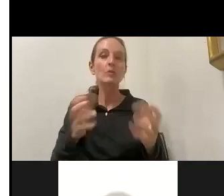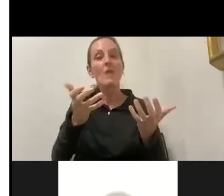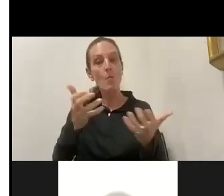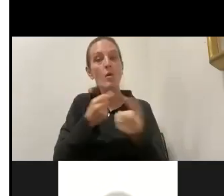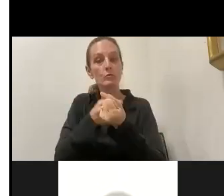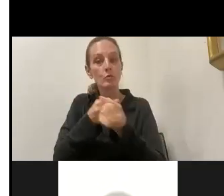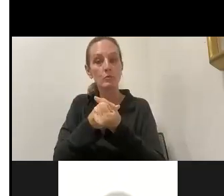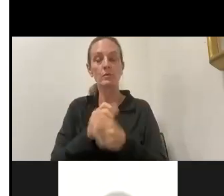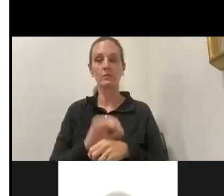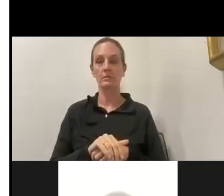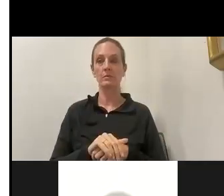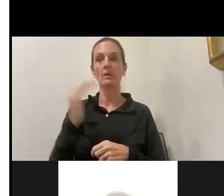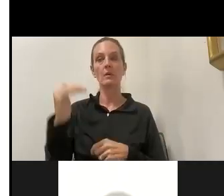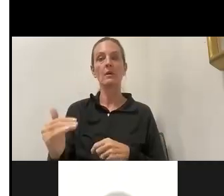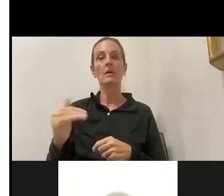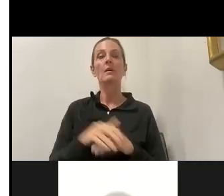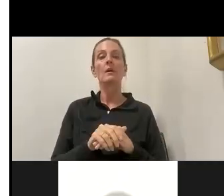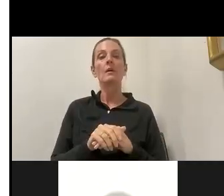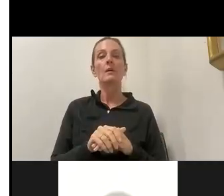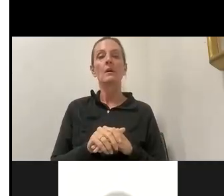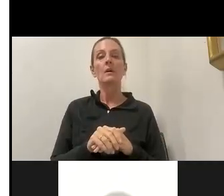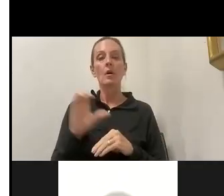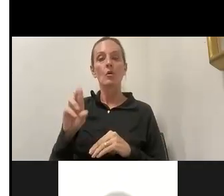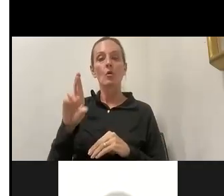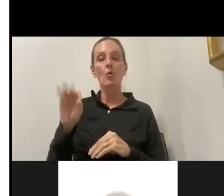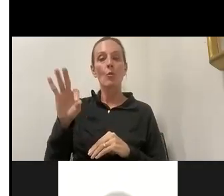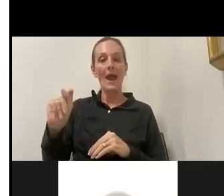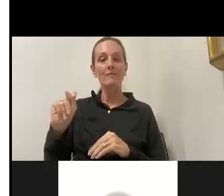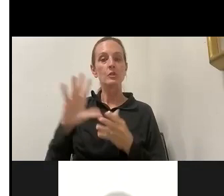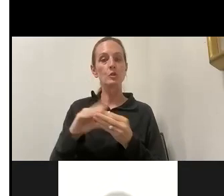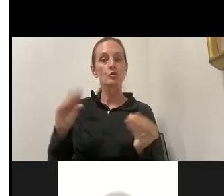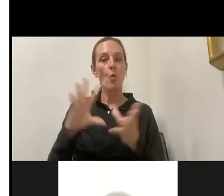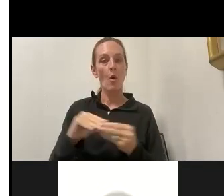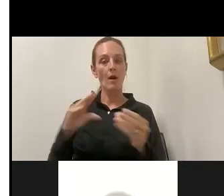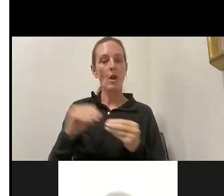You also need to be able to craft a compelling story. Why is your story important? Why is